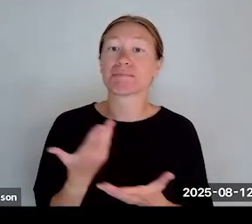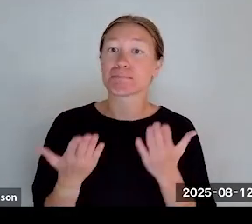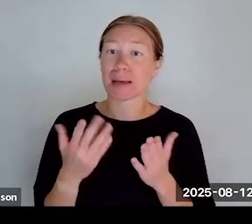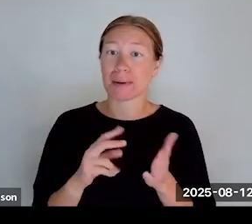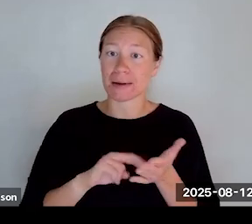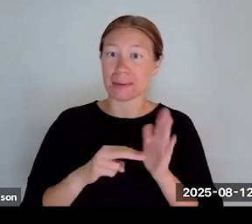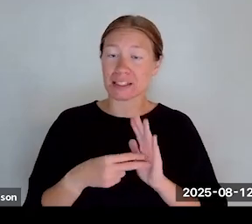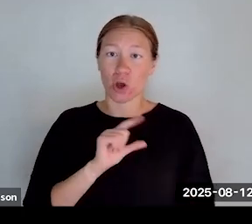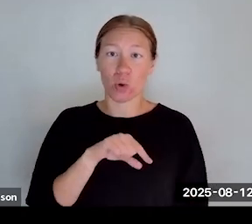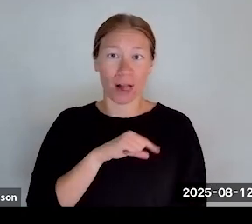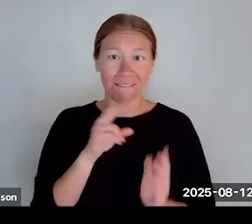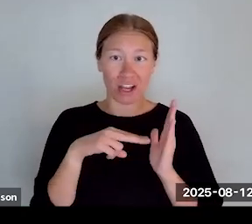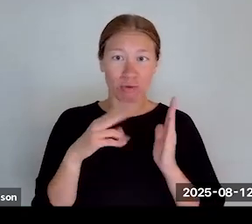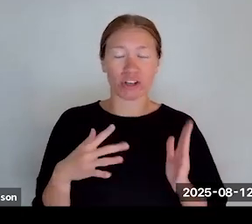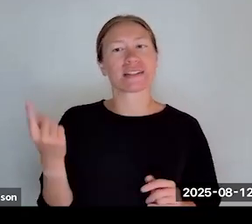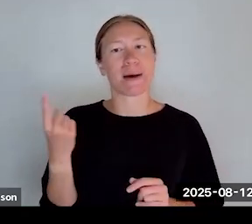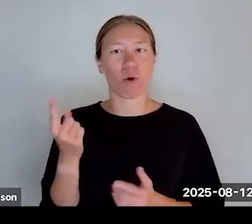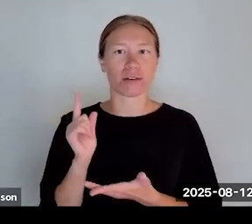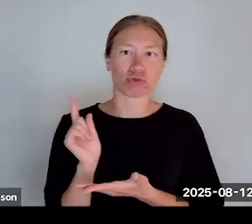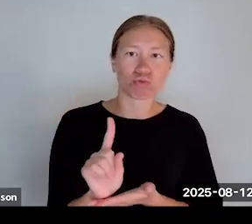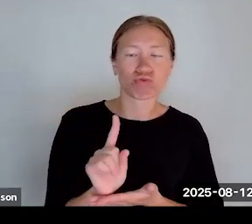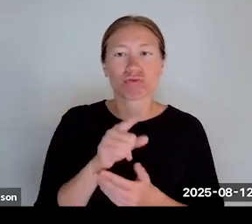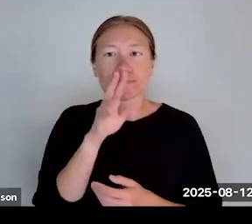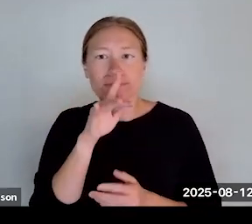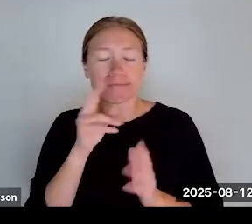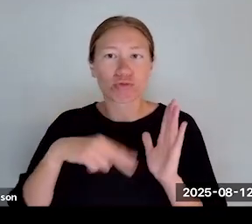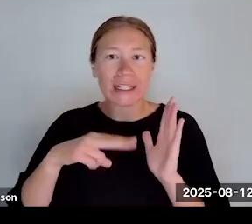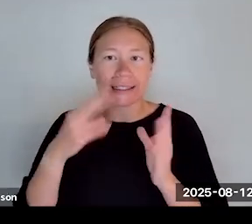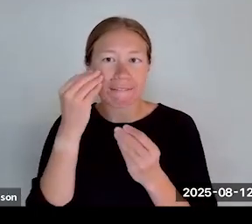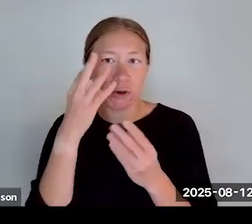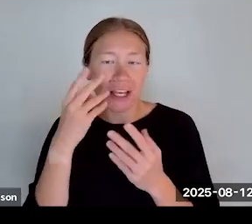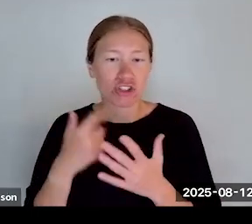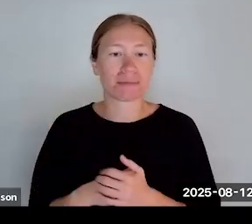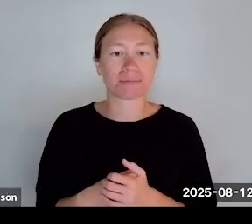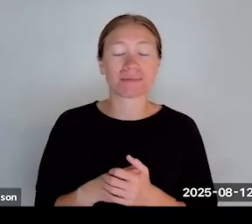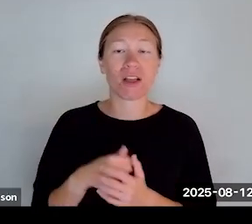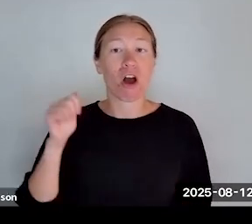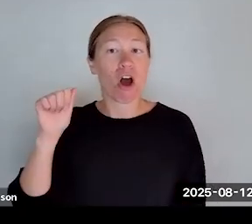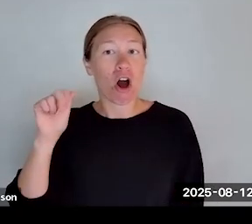someone to read information aloud, audio recordings, materials provided in braille,